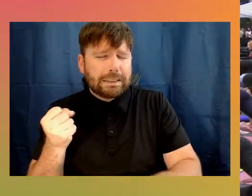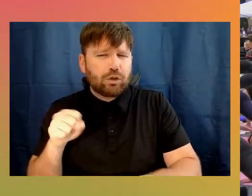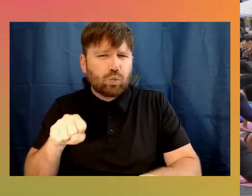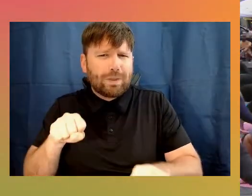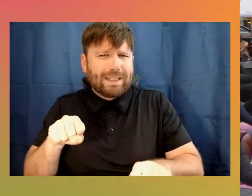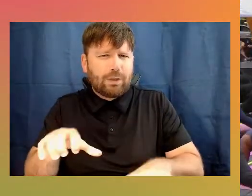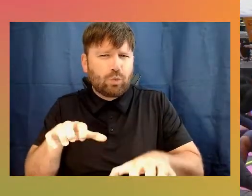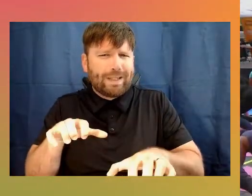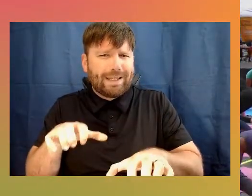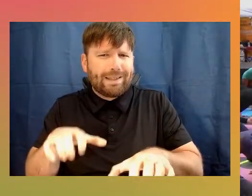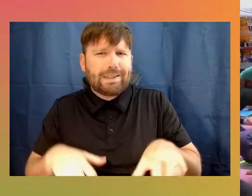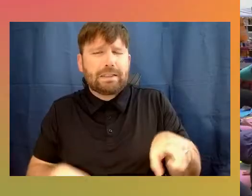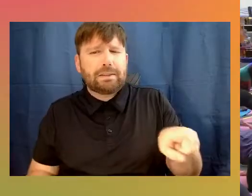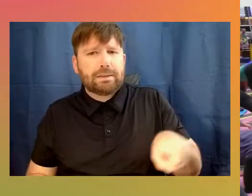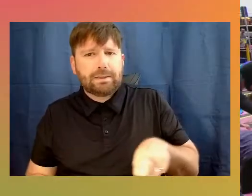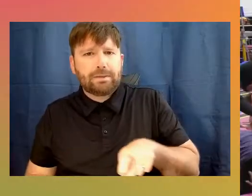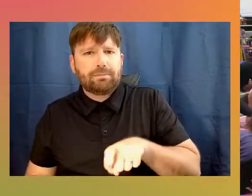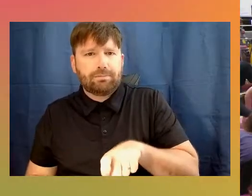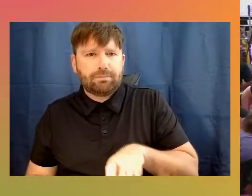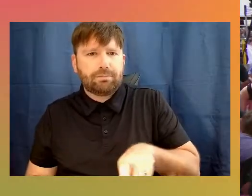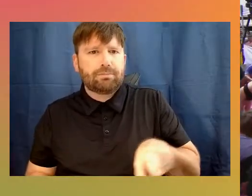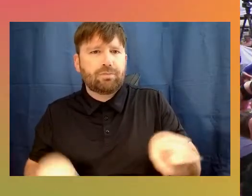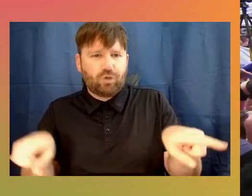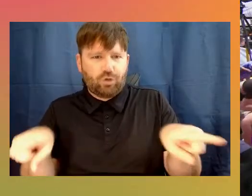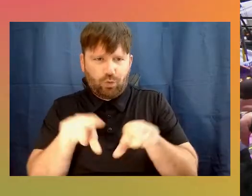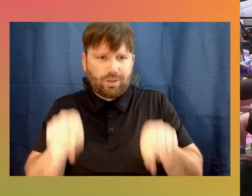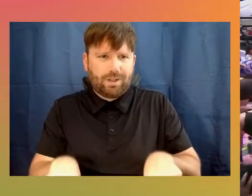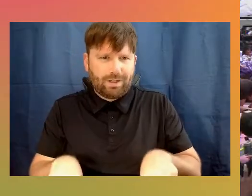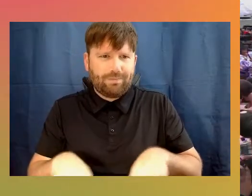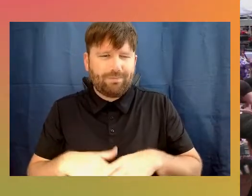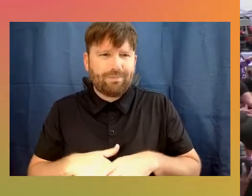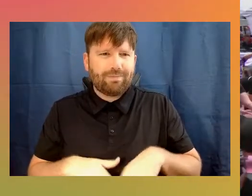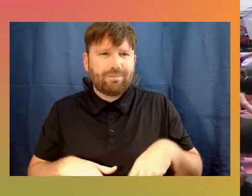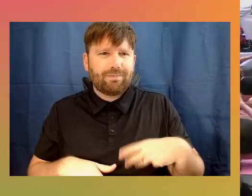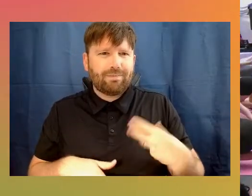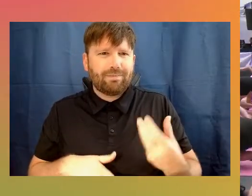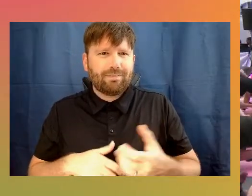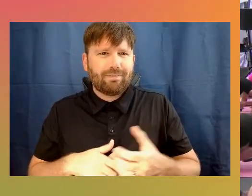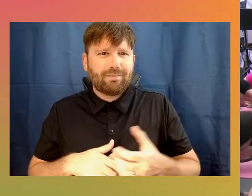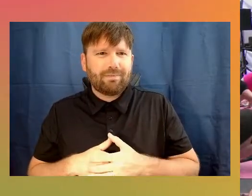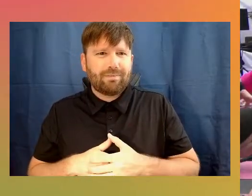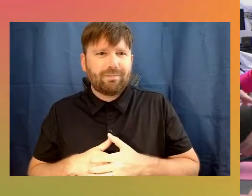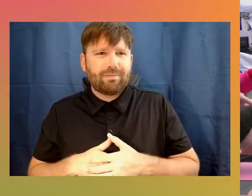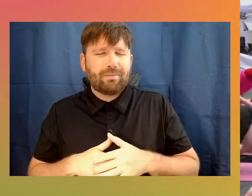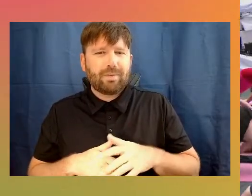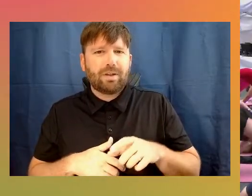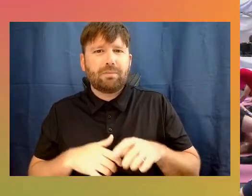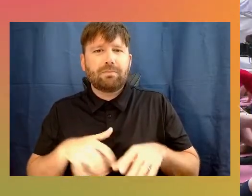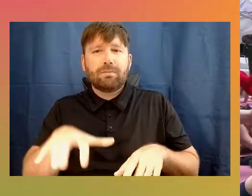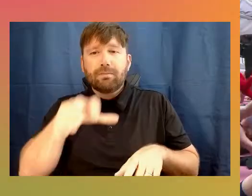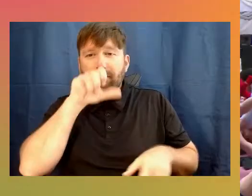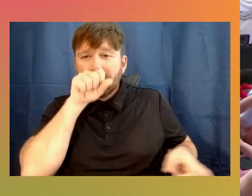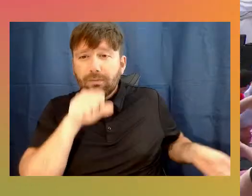GOOD. RIGHT. LEFT. YES, YOU CAN. RIGHT.